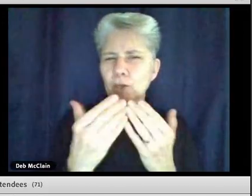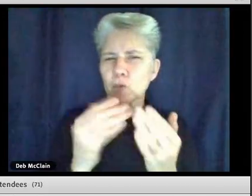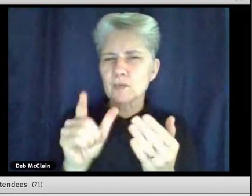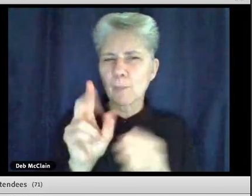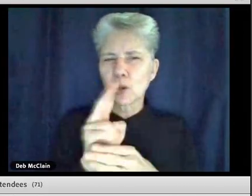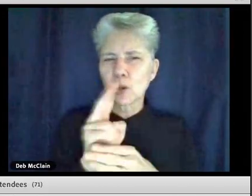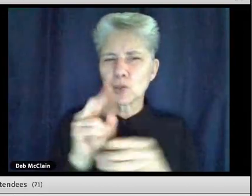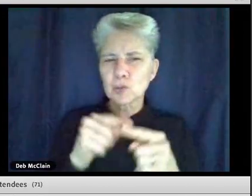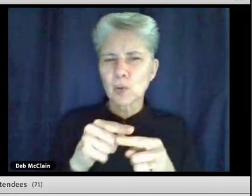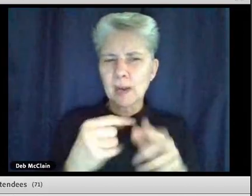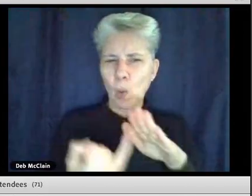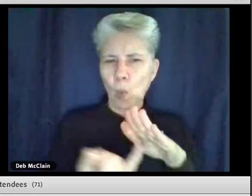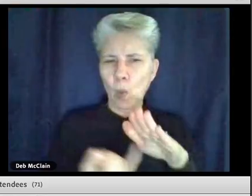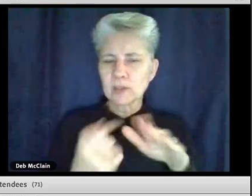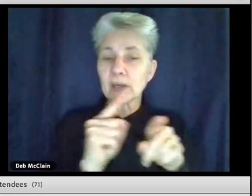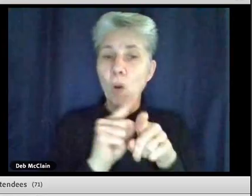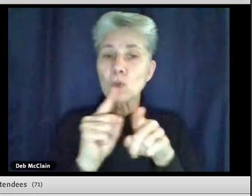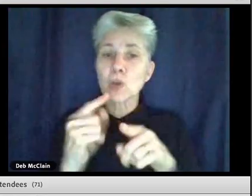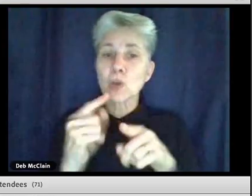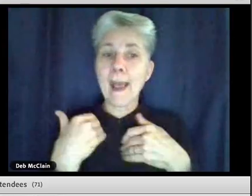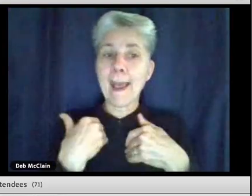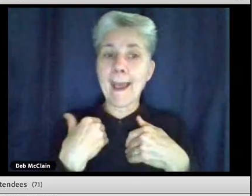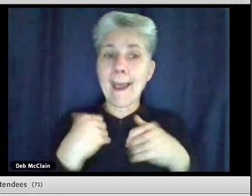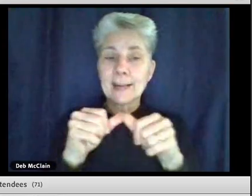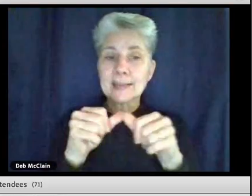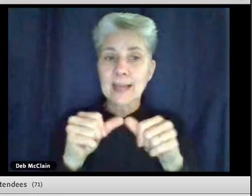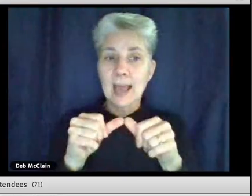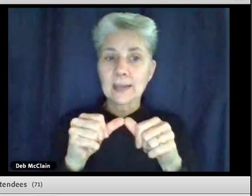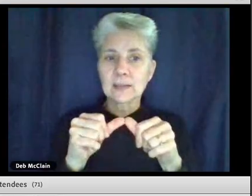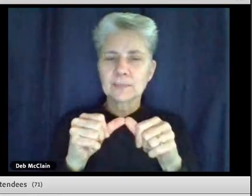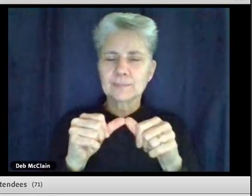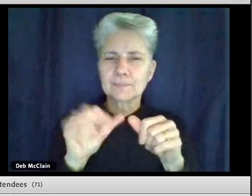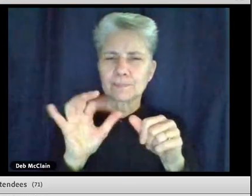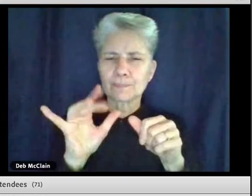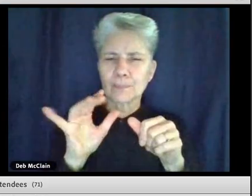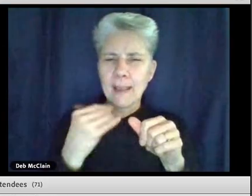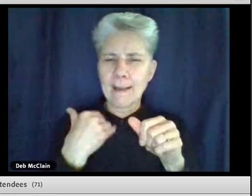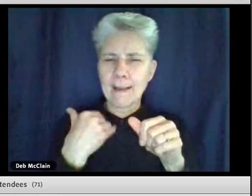how to serve library users during quarantine, but they also had a site.